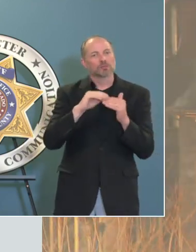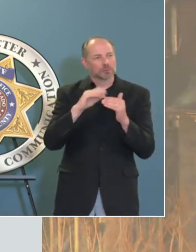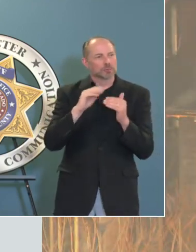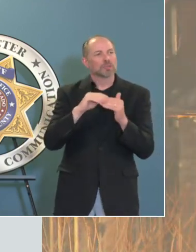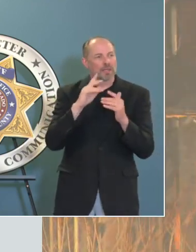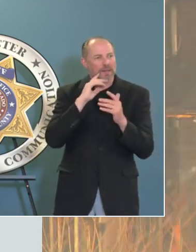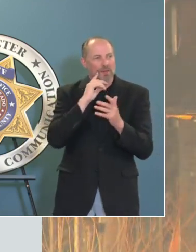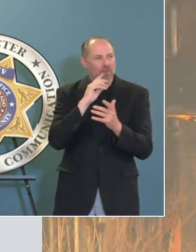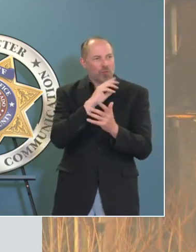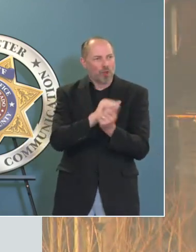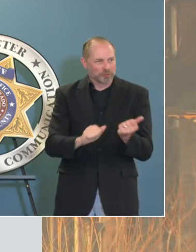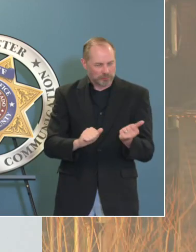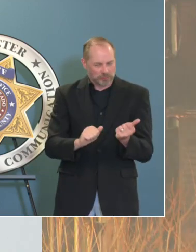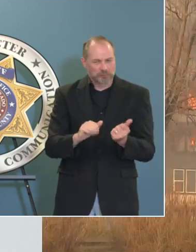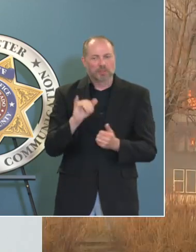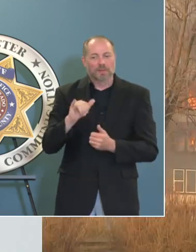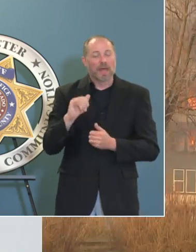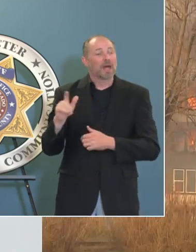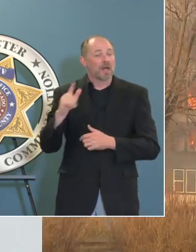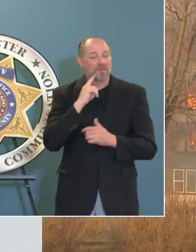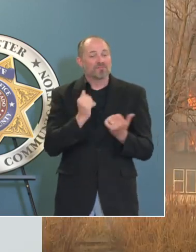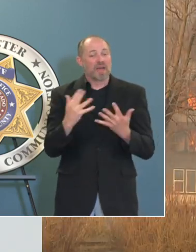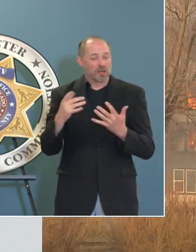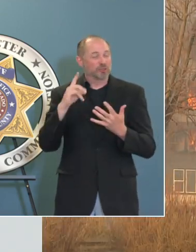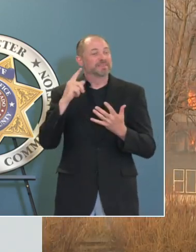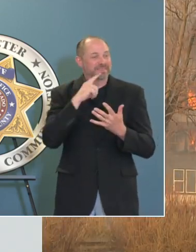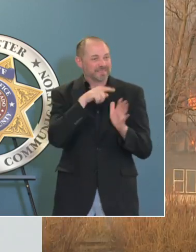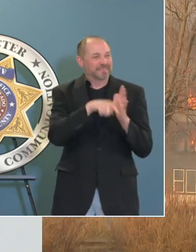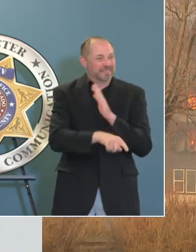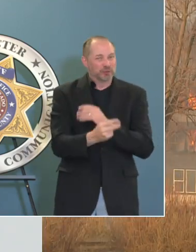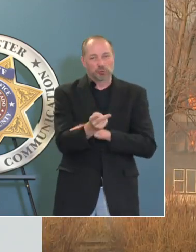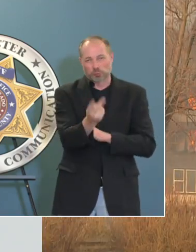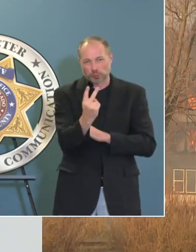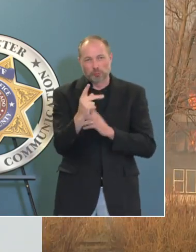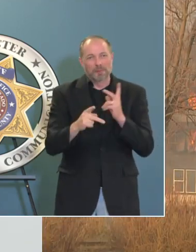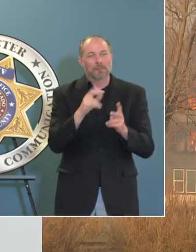DESTRUCTIVE FIRE IN THE STATE HISTORY WITH OVER $2 BILLION IN